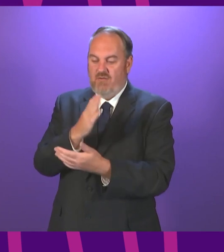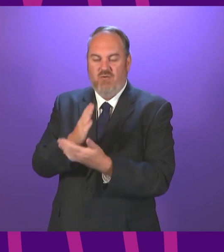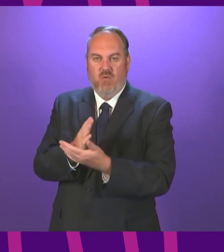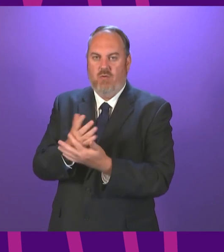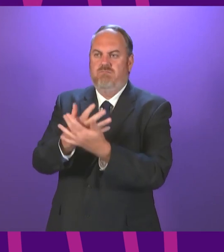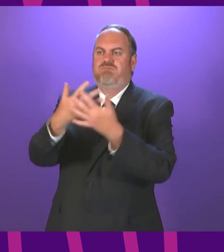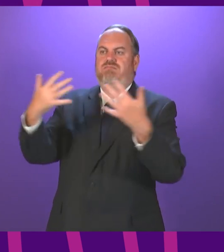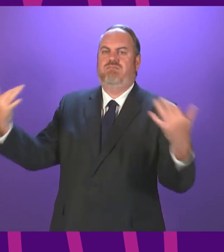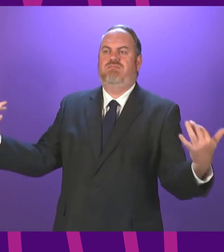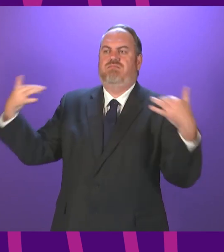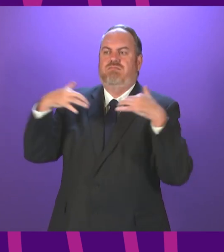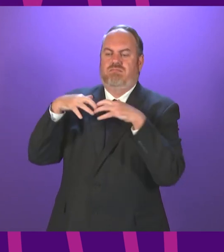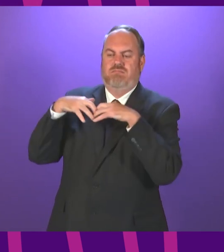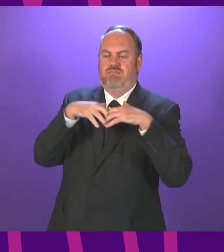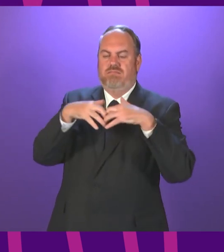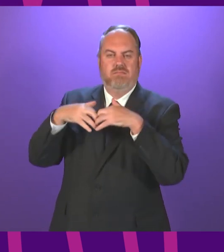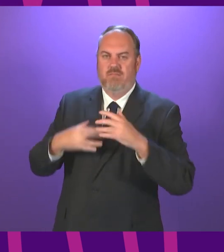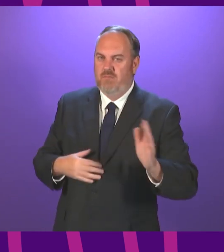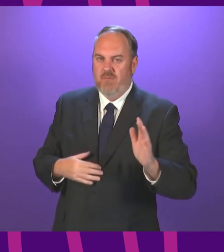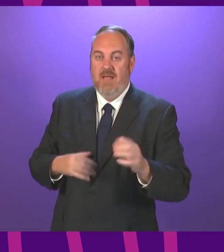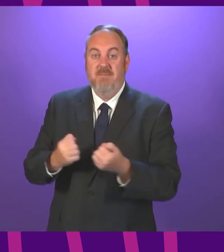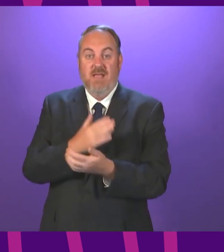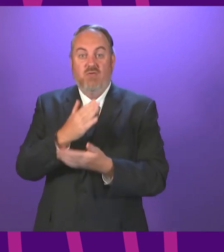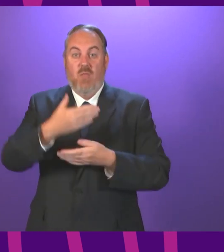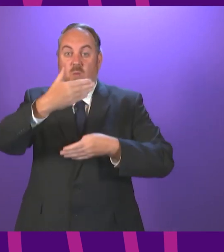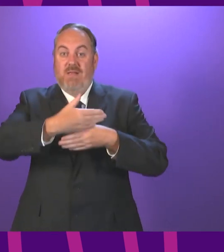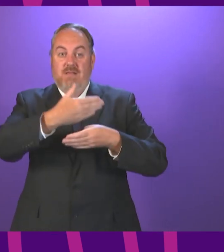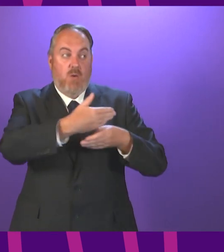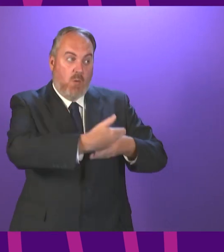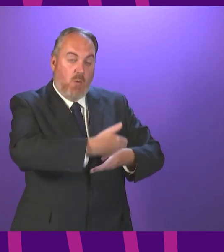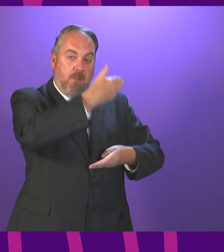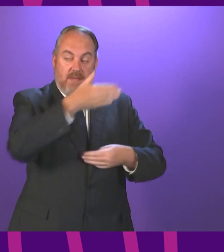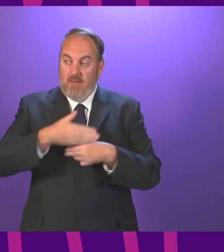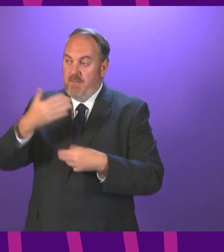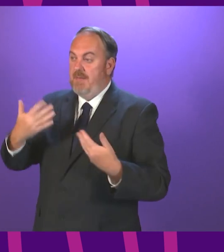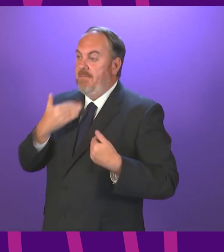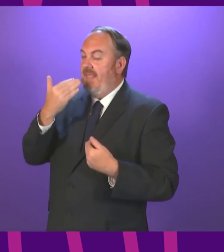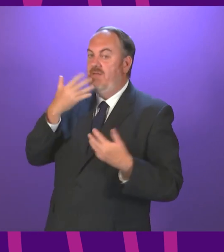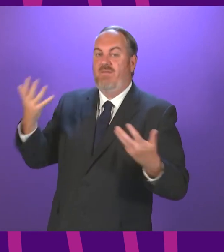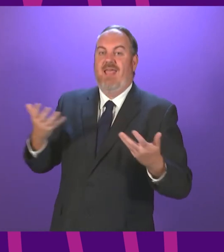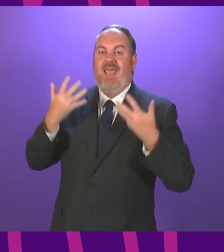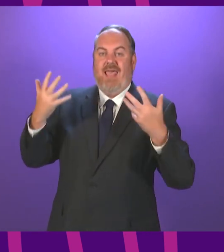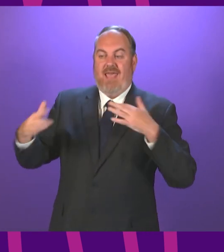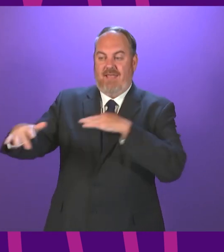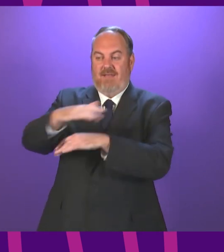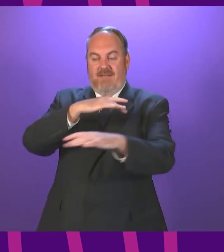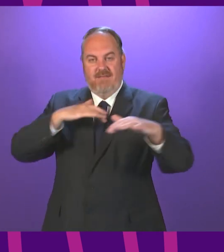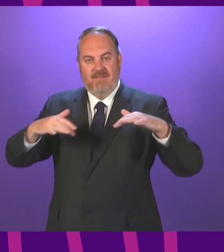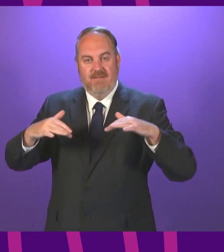and open windows, because the better ventilated a room is, the safer it will be. Please remember that the basic measures, including physical distancing, hand washing,